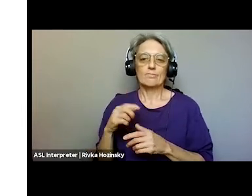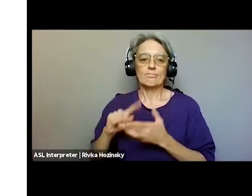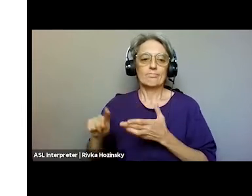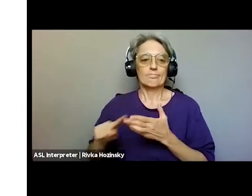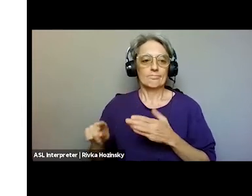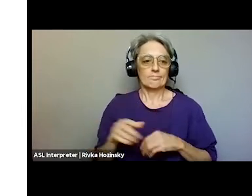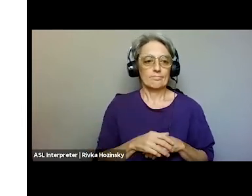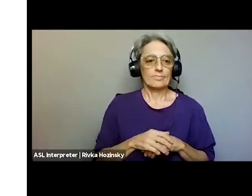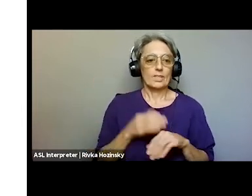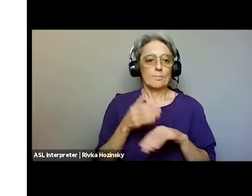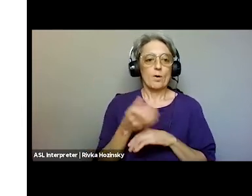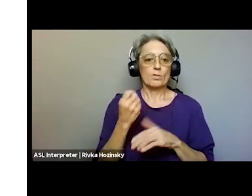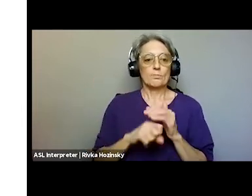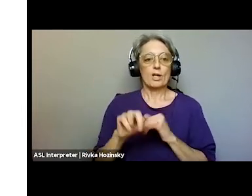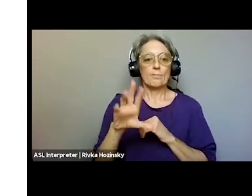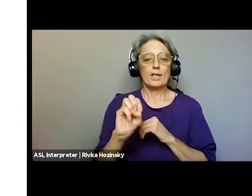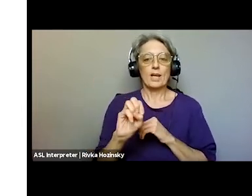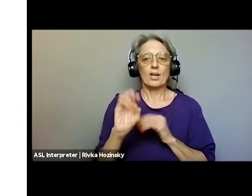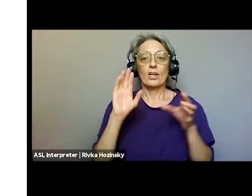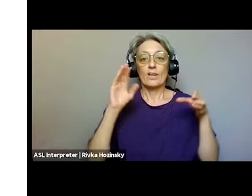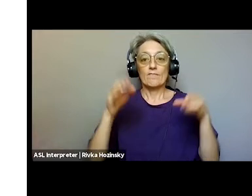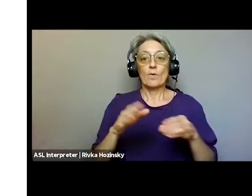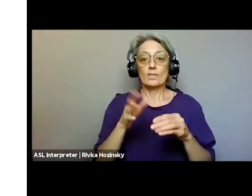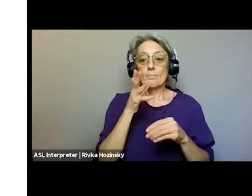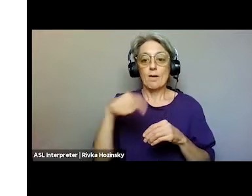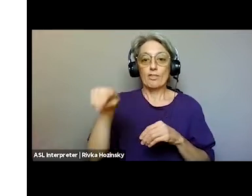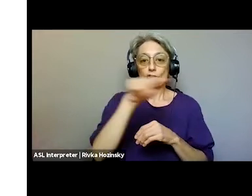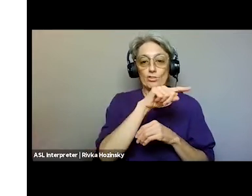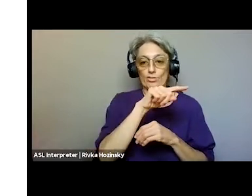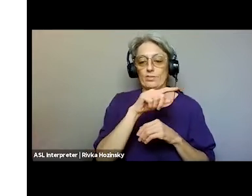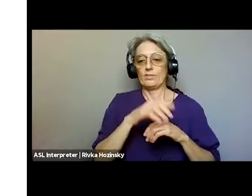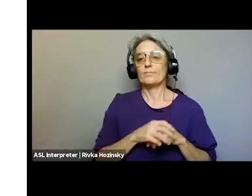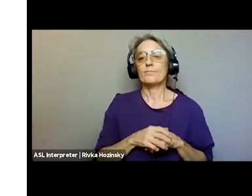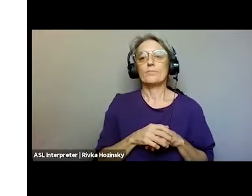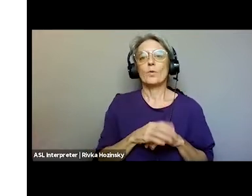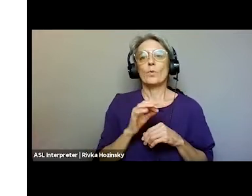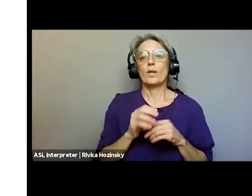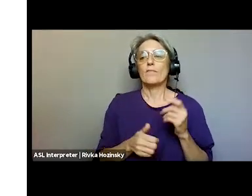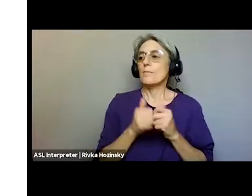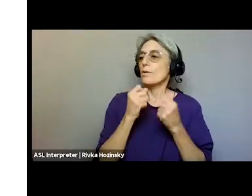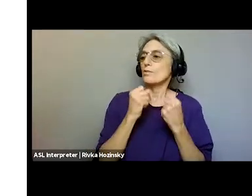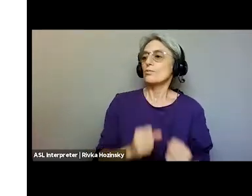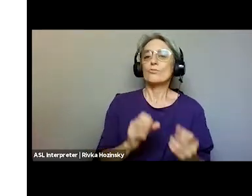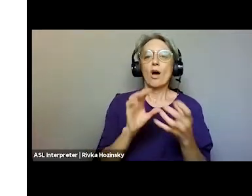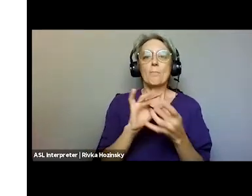in terms of focus on mothers, one of the strongest sort of messages that we hear from mothers is that